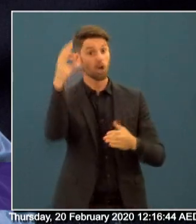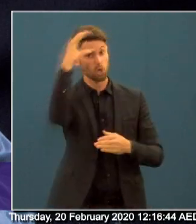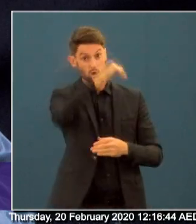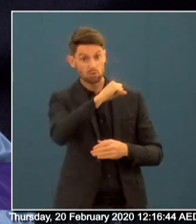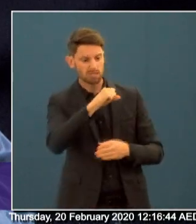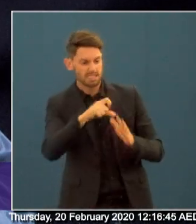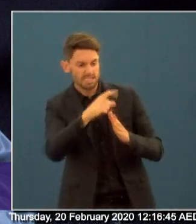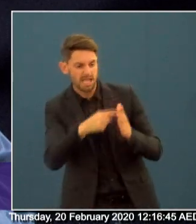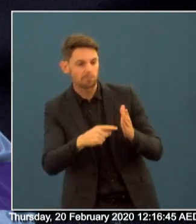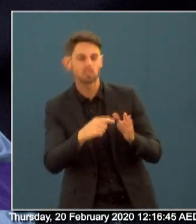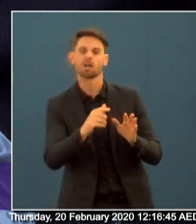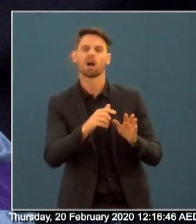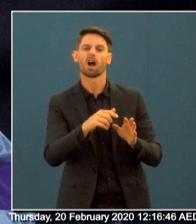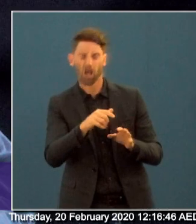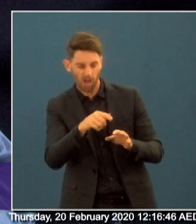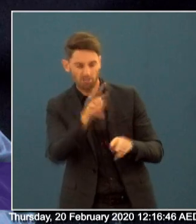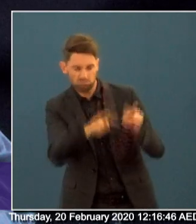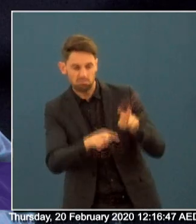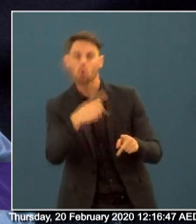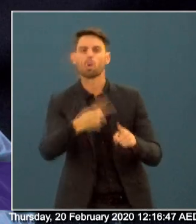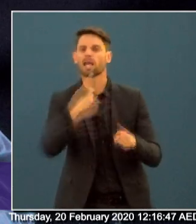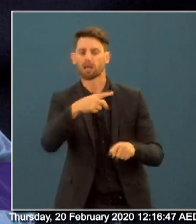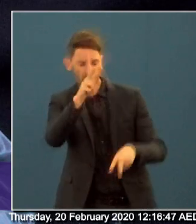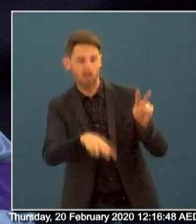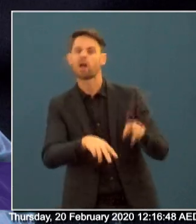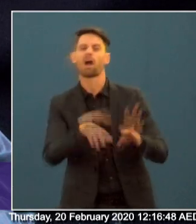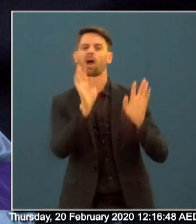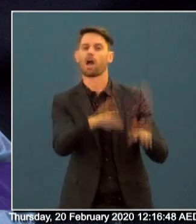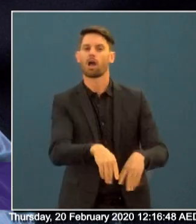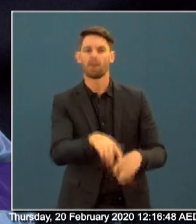to a disability provider around support for behaviour.